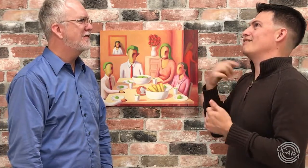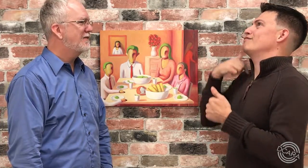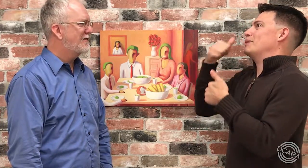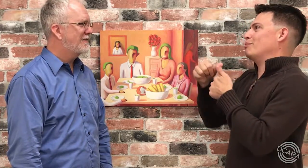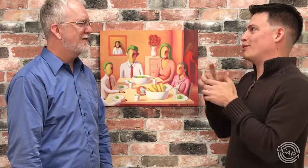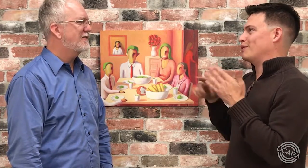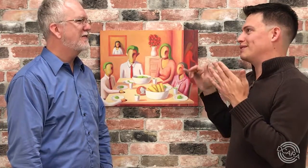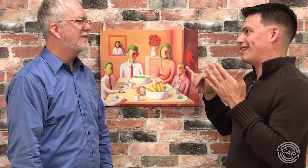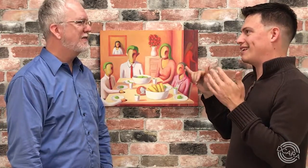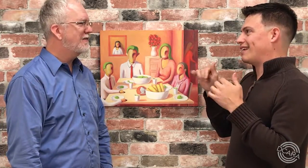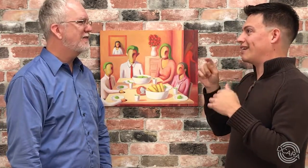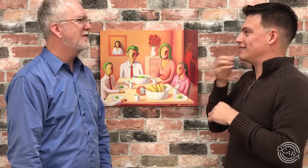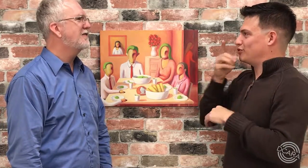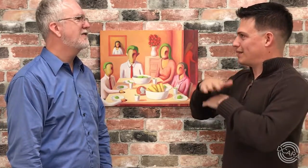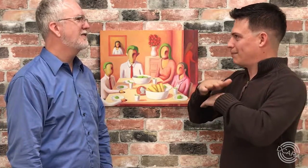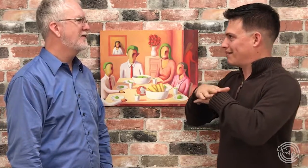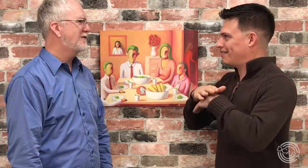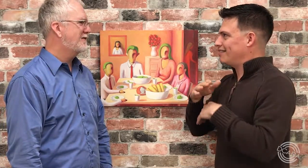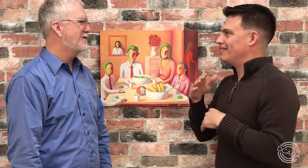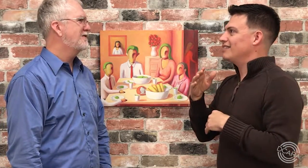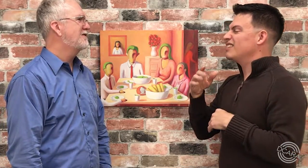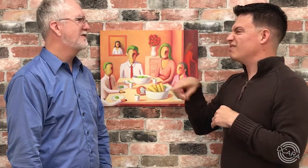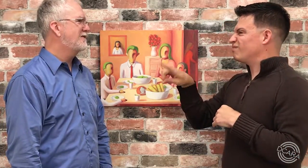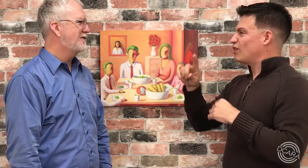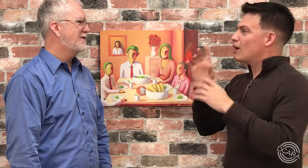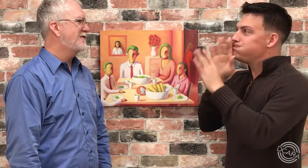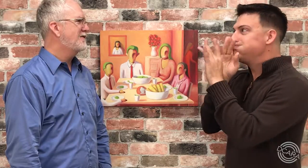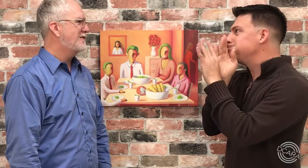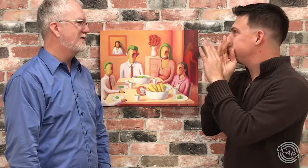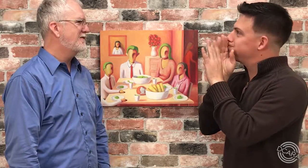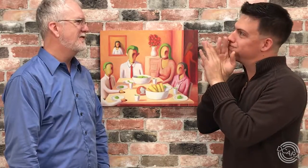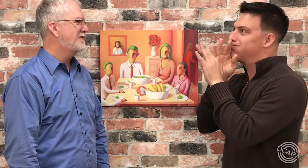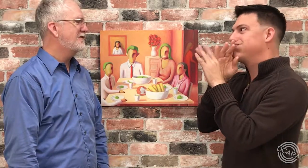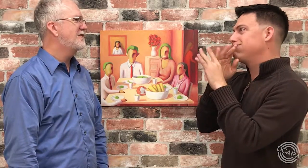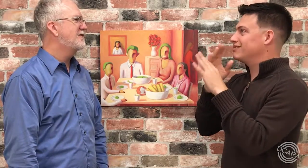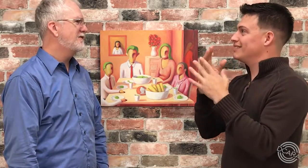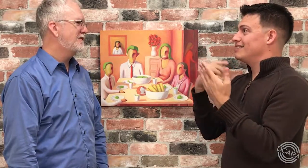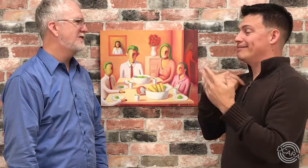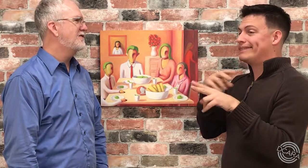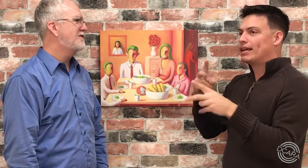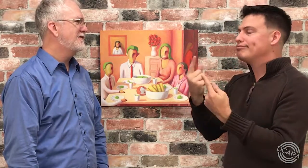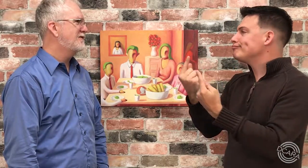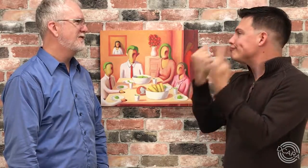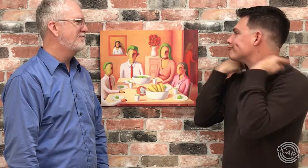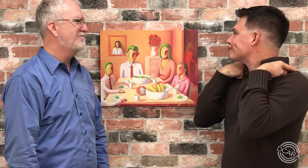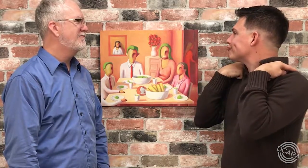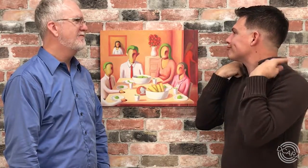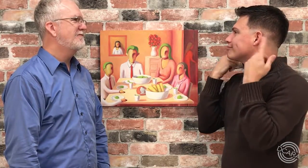I remember what it felt like at the dinner table. They all talked and talked and it all went by me.